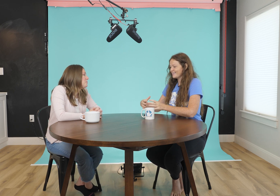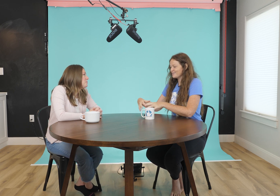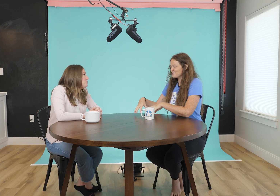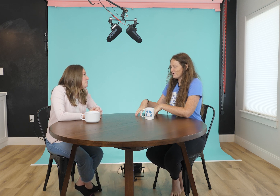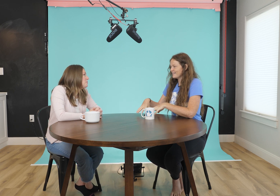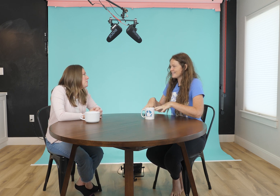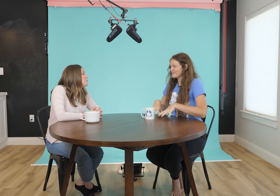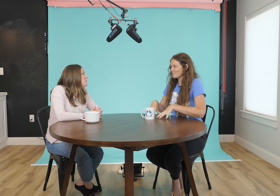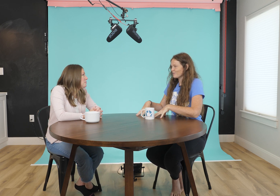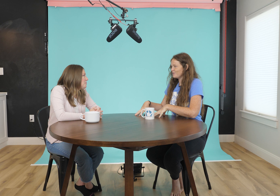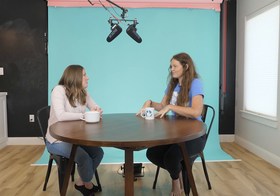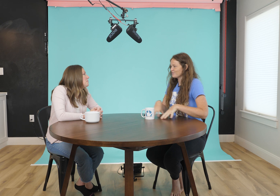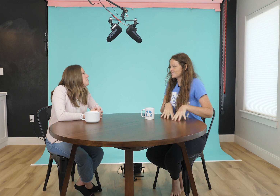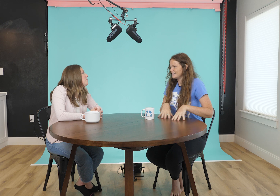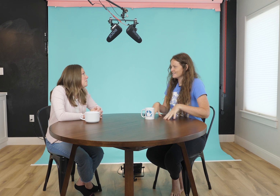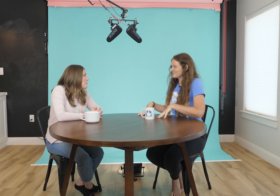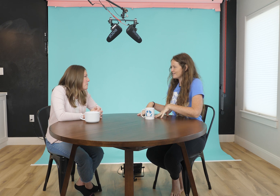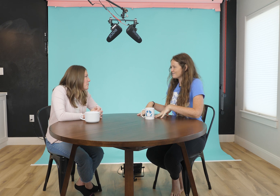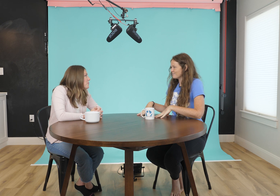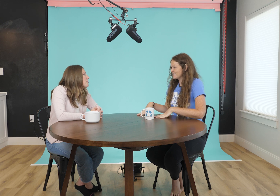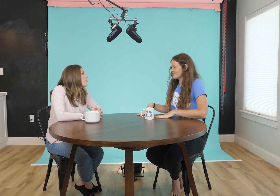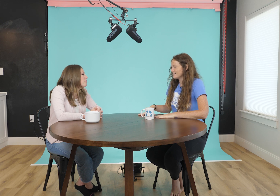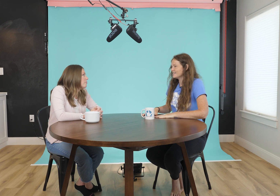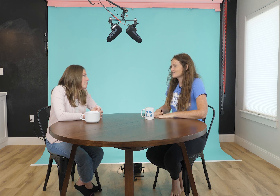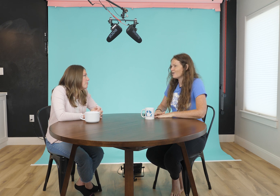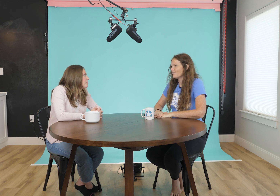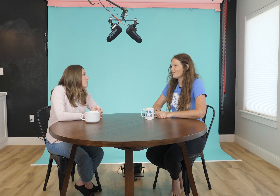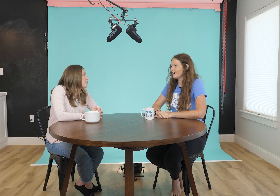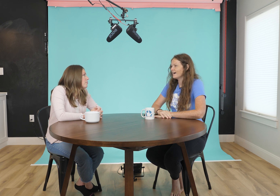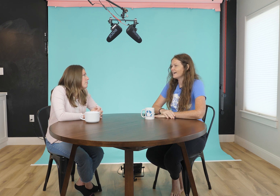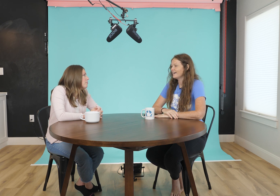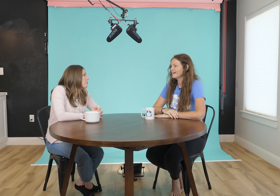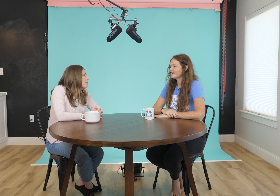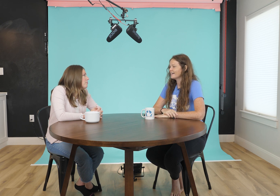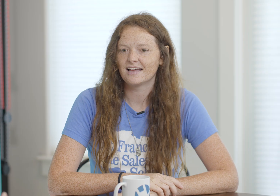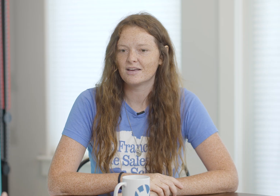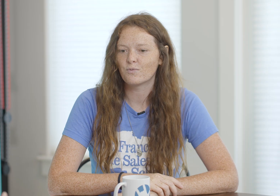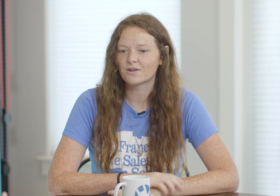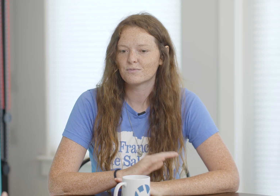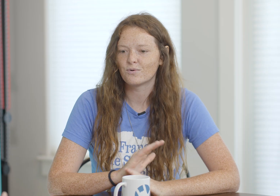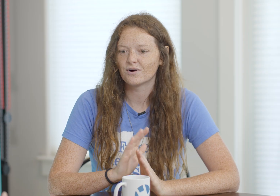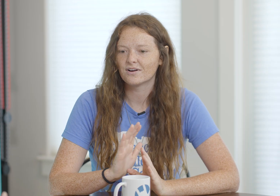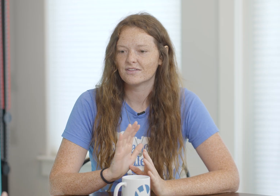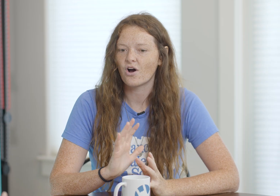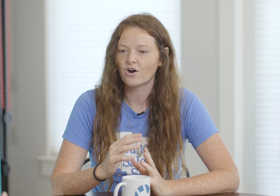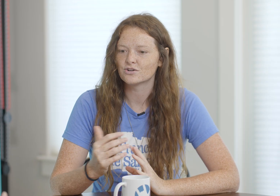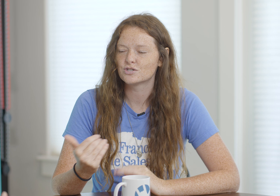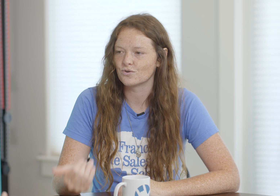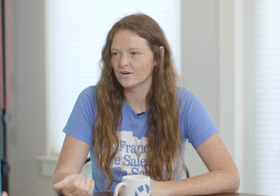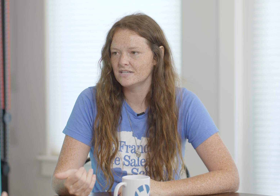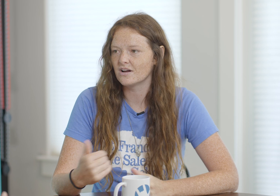the joy that is more beautiful of seeing the transformation. So I, I think one of the more the harder stories not